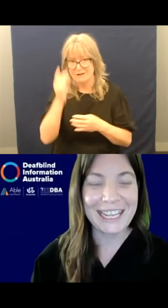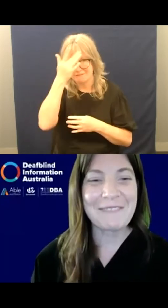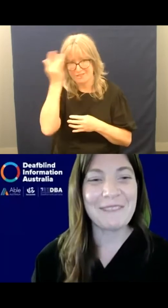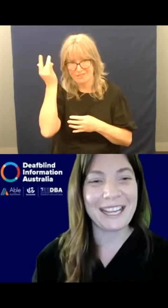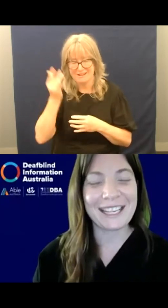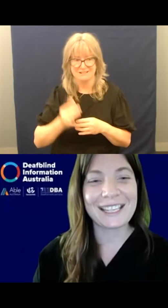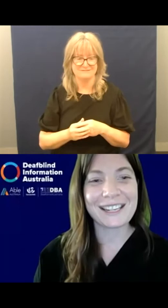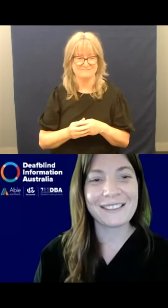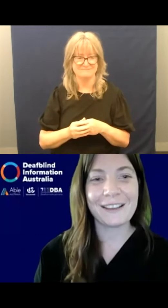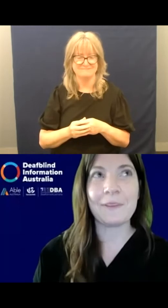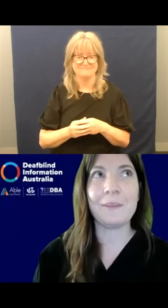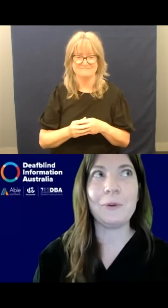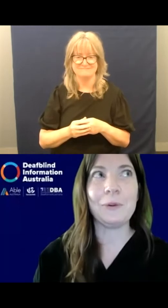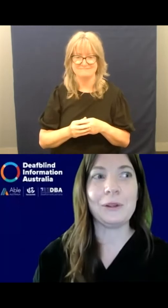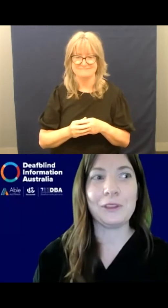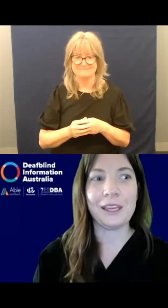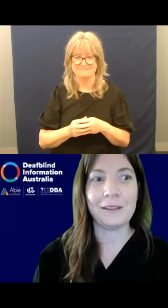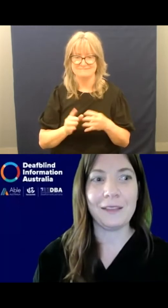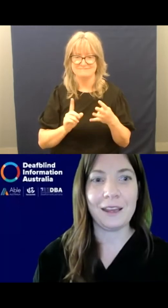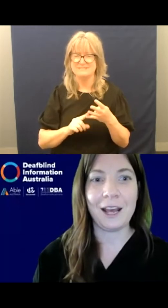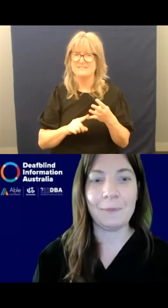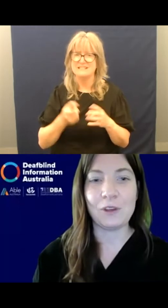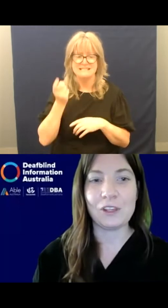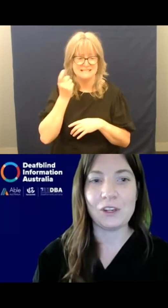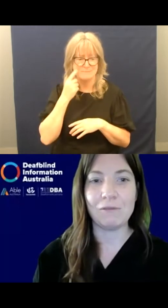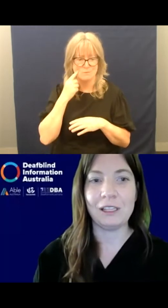But just some simple little things that you can do to really